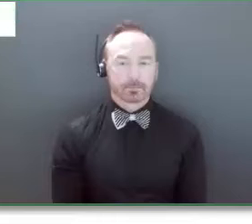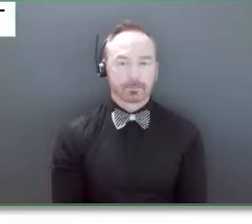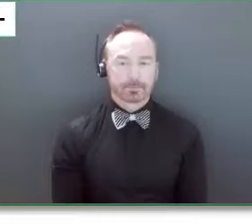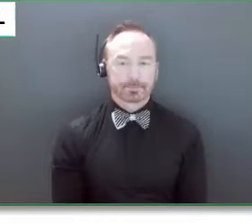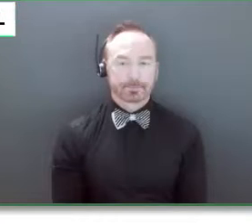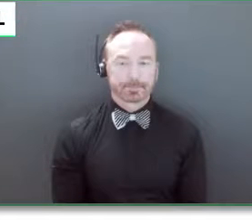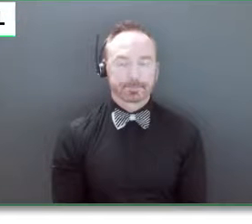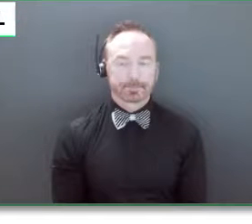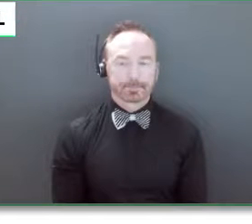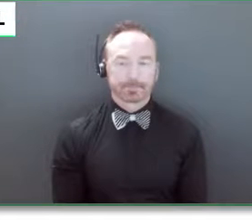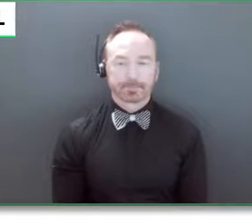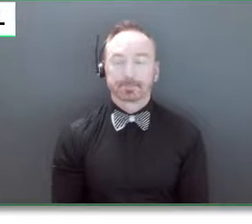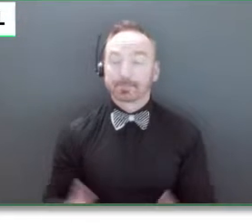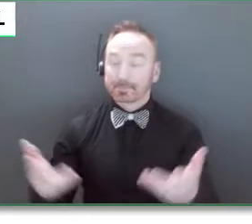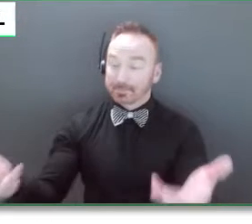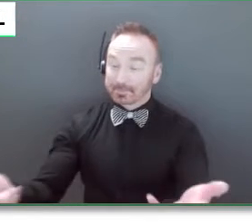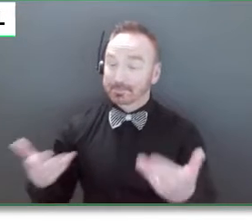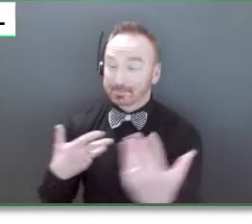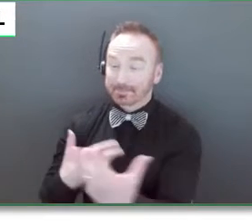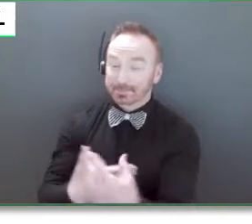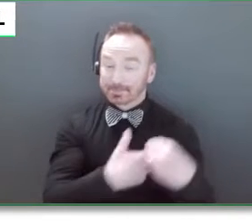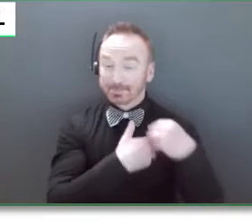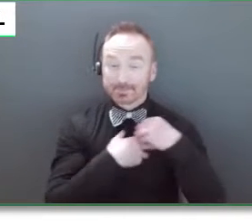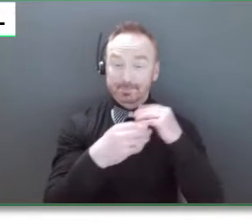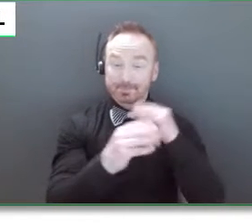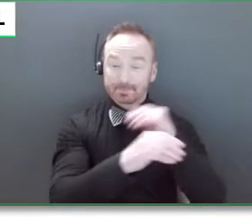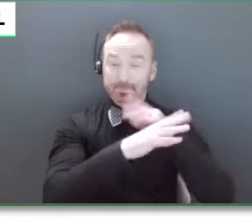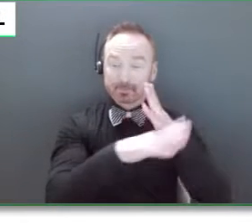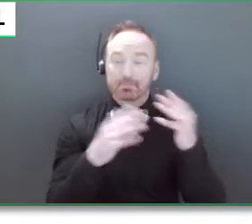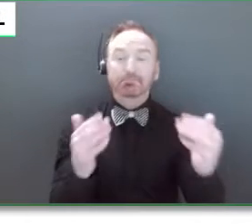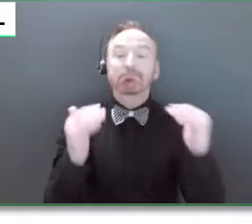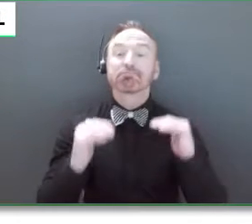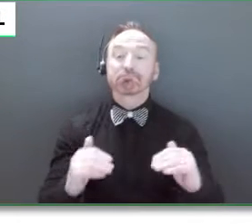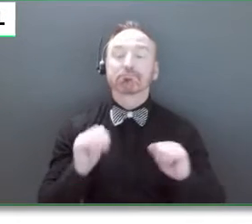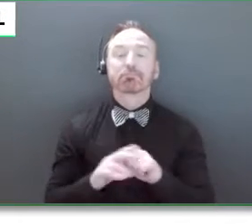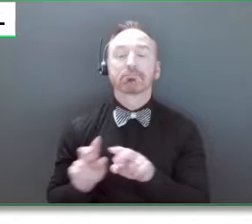Welcome back everyone. Our next session is a panel discussion on the conference